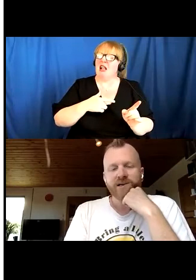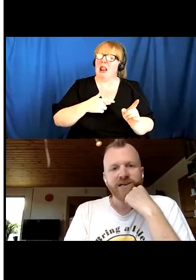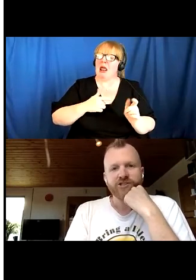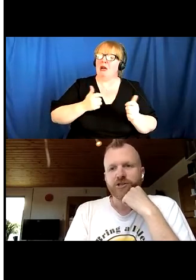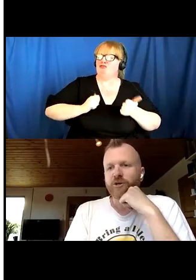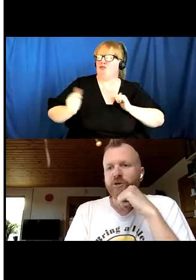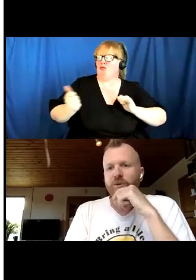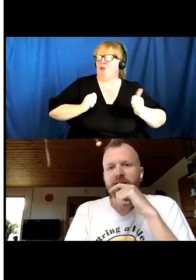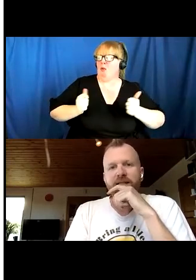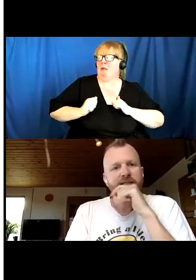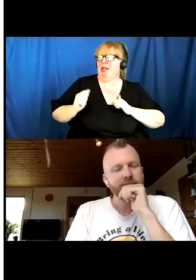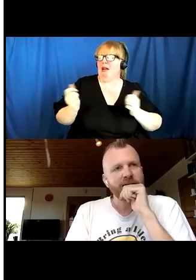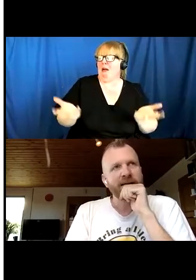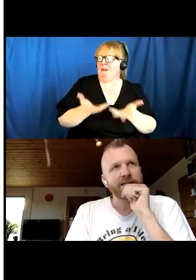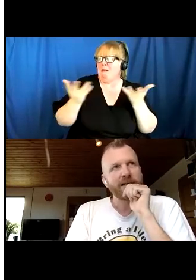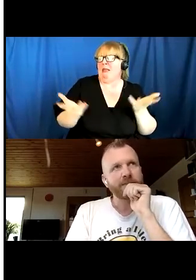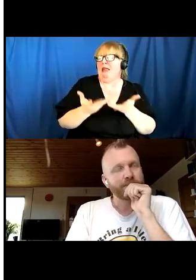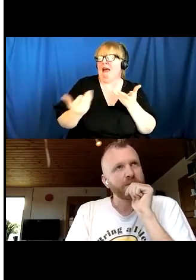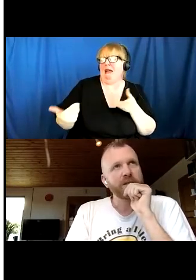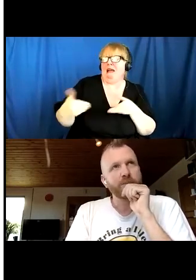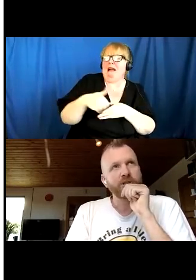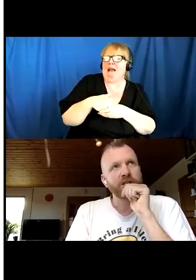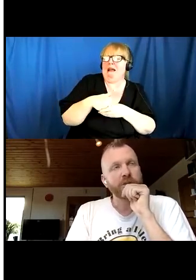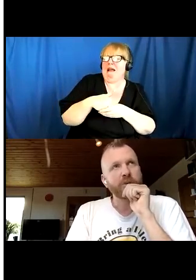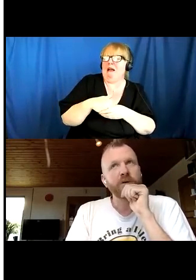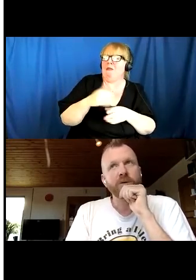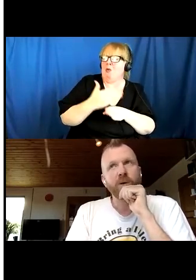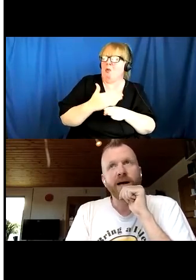kind of struck a chord with the kids. And the project was one where